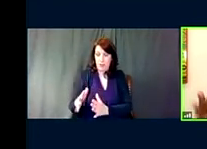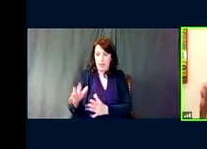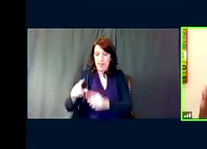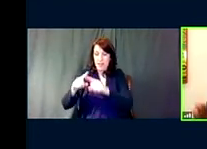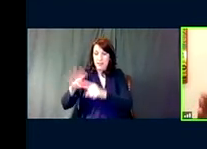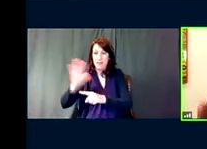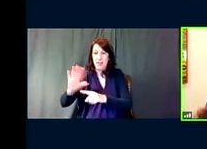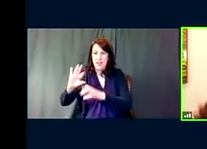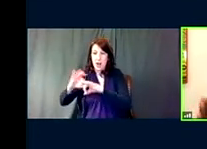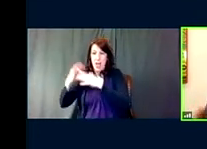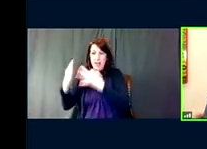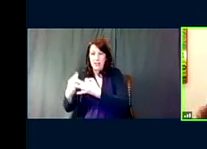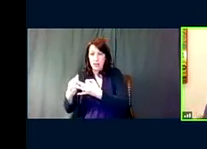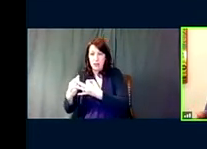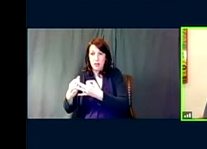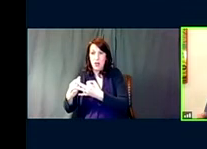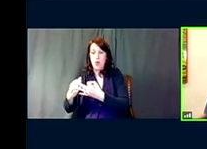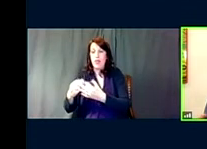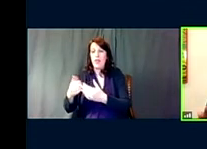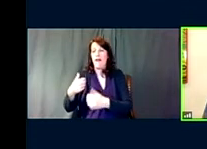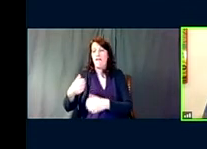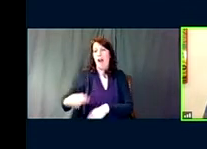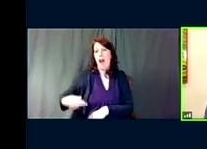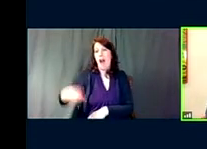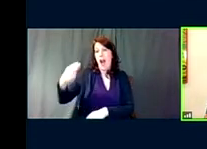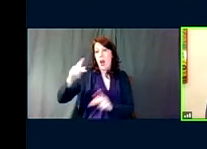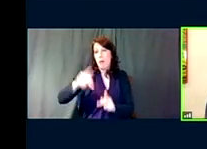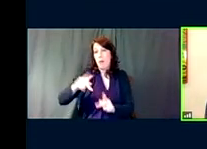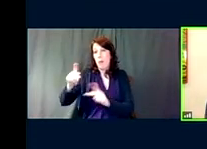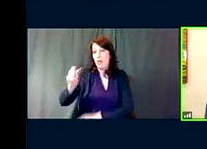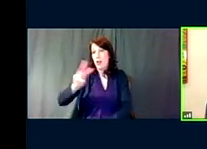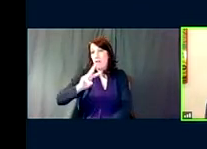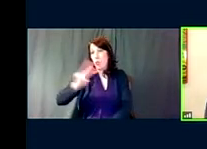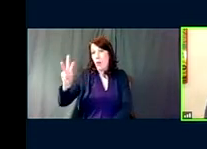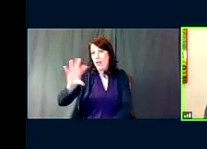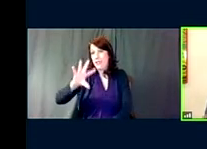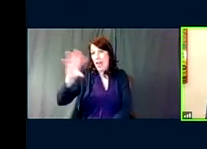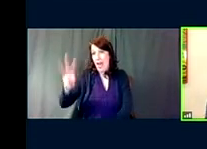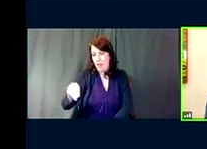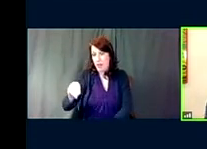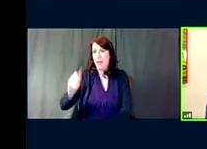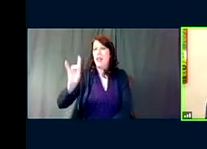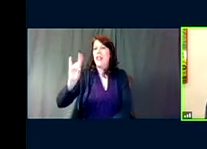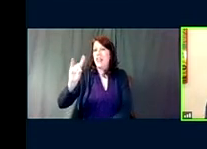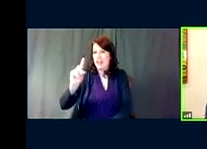SELF-REPORTED AFRICAN AMERICANS, FOUND THOSE AFRICAN AMERICANS THAT HAD HIGHER PROPORTION OF WEST AFRICAN ANCESTRY DID